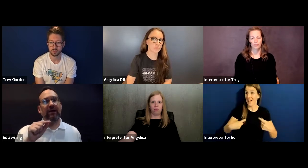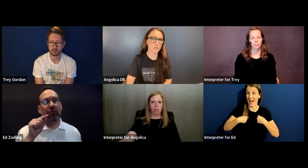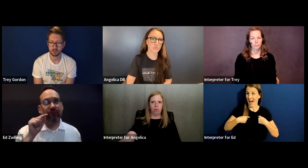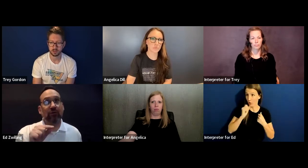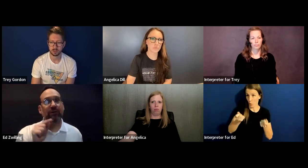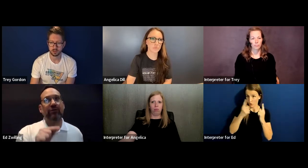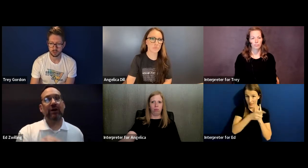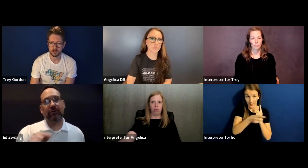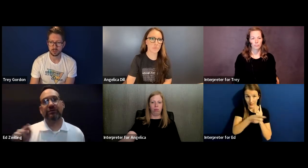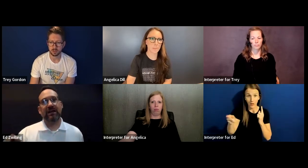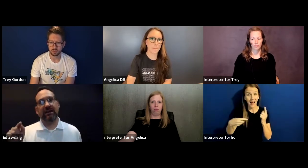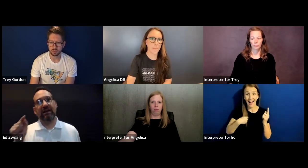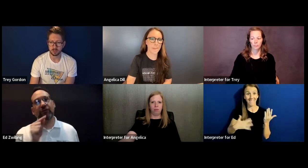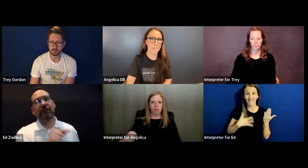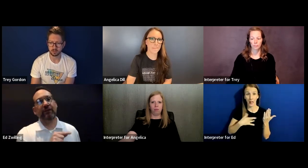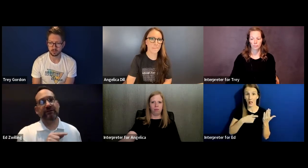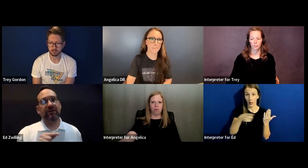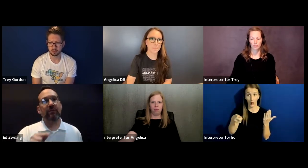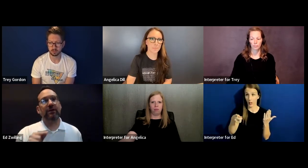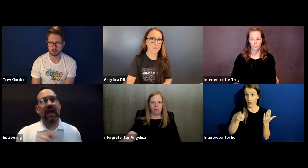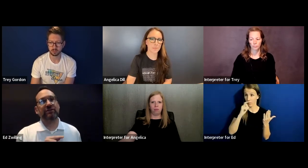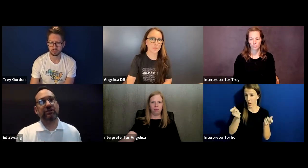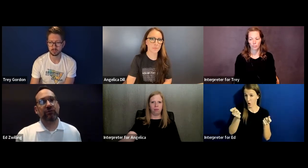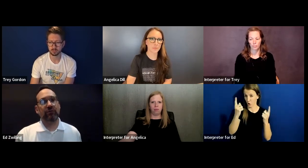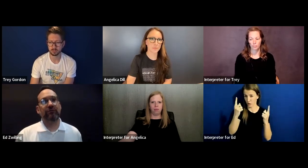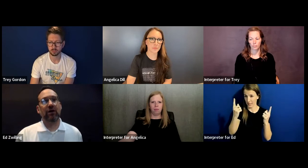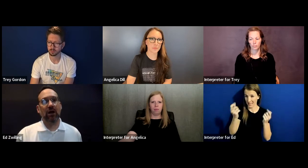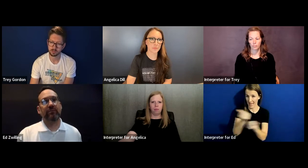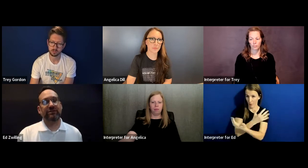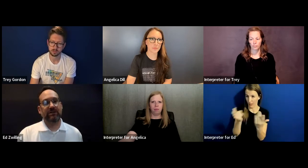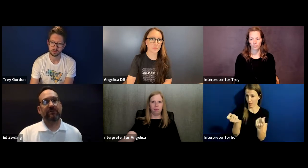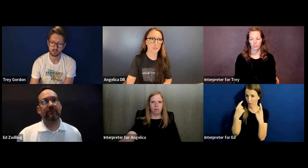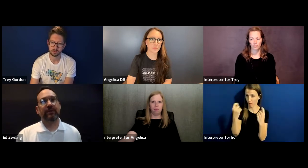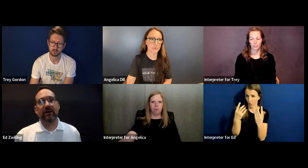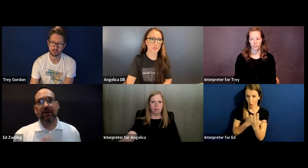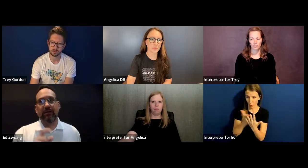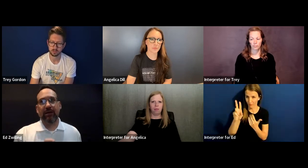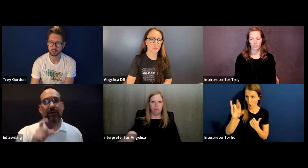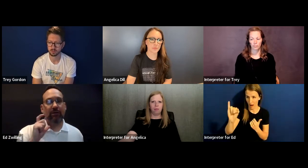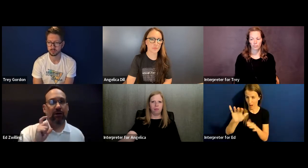or feel that you're not understanding everything that's coming at you through the vri machine then